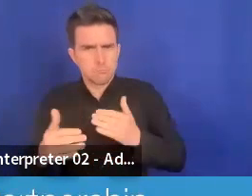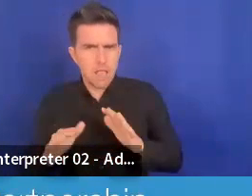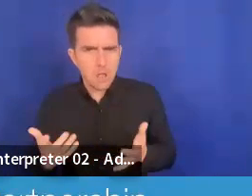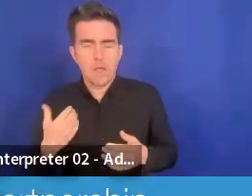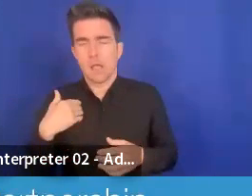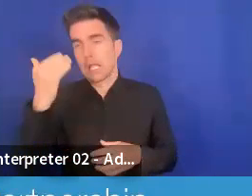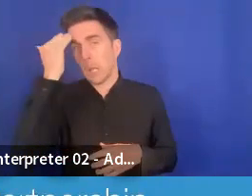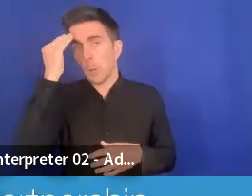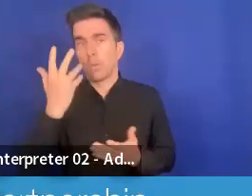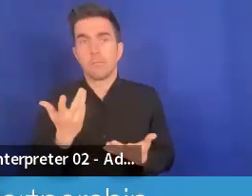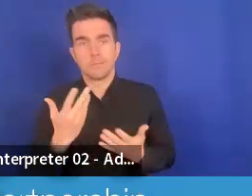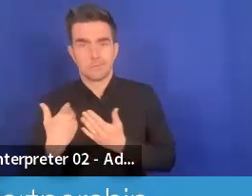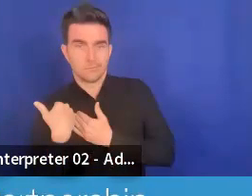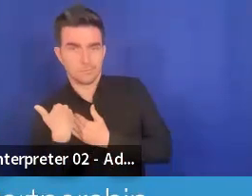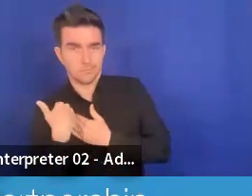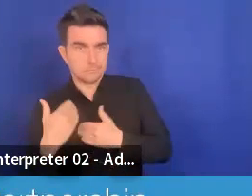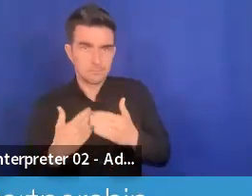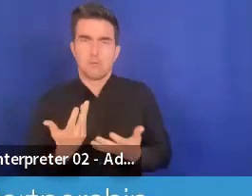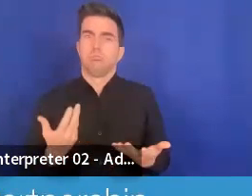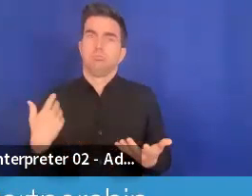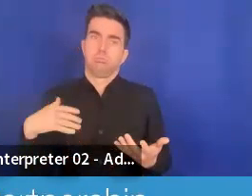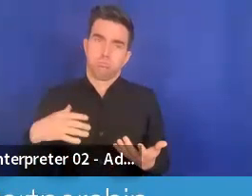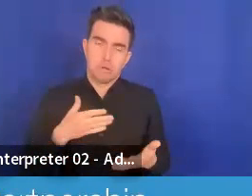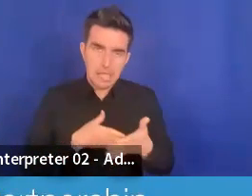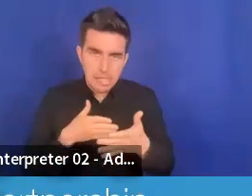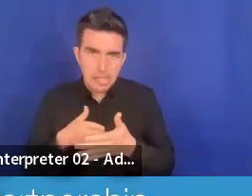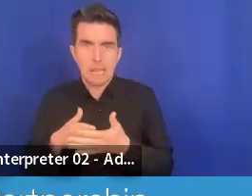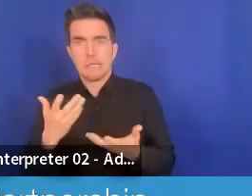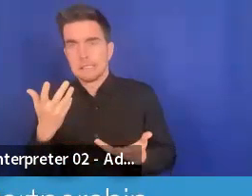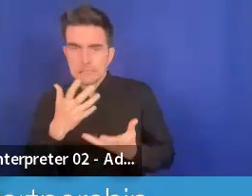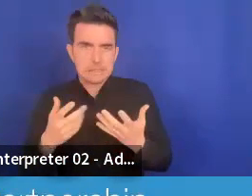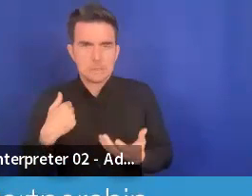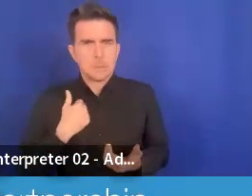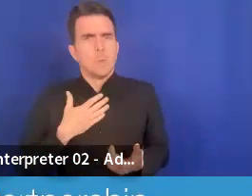promoting and that we ask for and demand and challenging to work into official UN documents